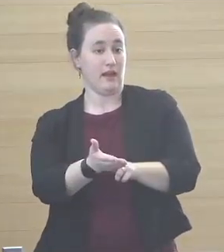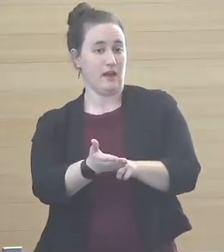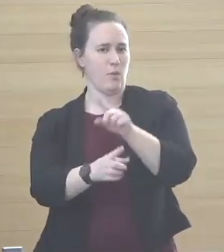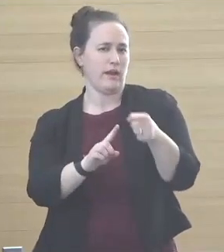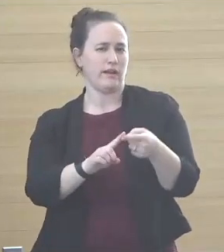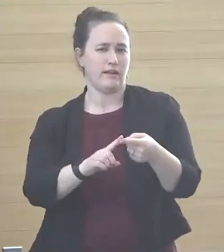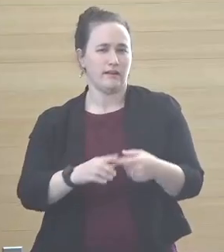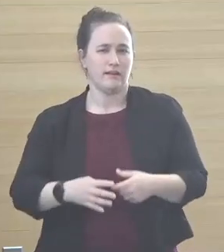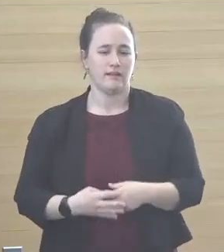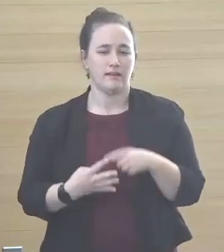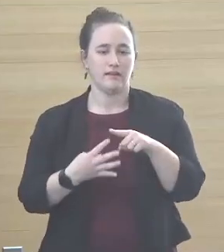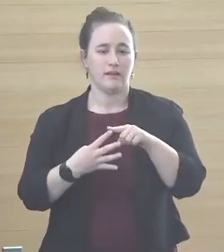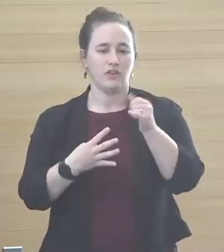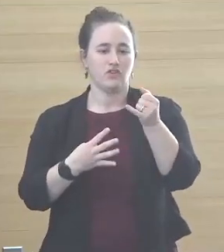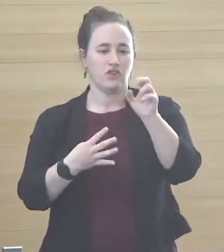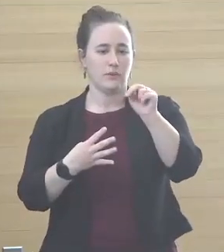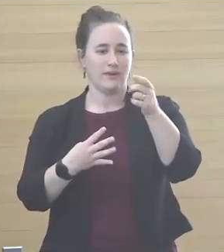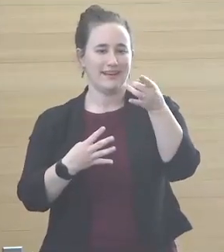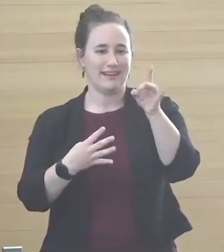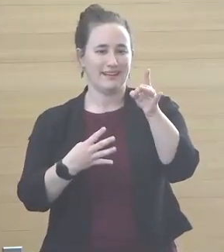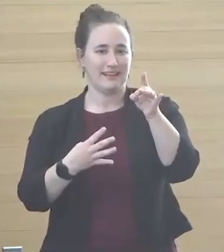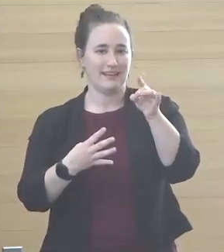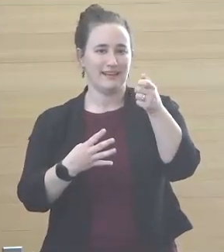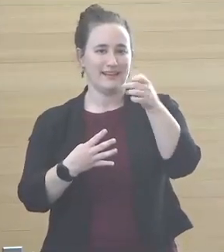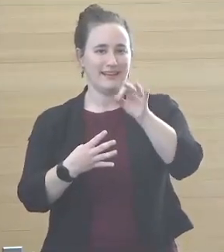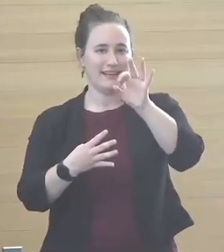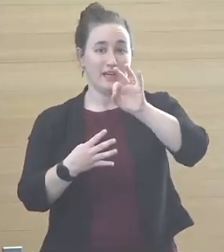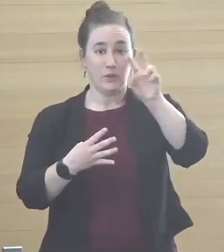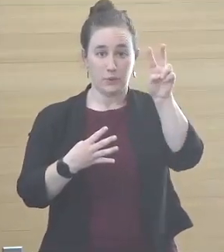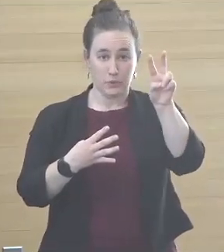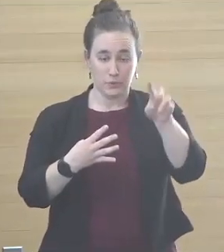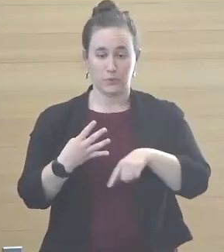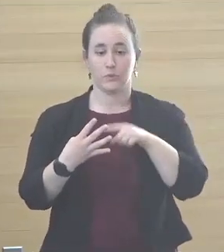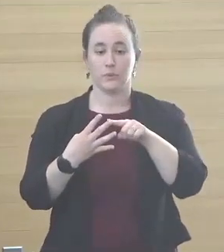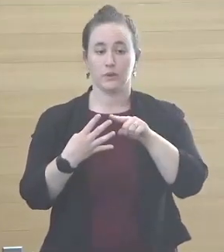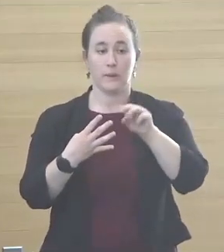January 18, 1992, May 4, 2000,